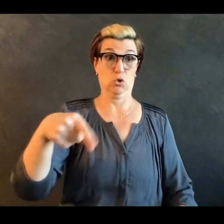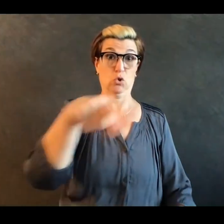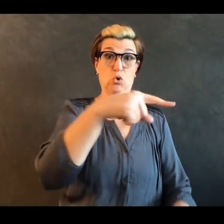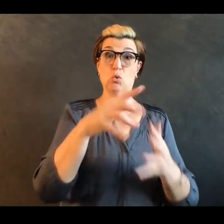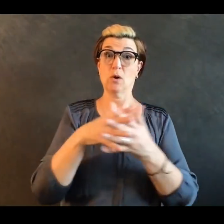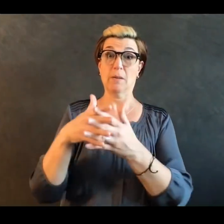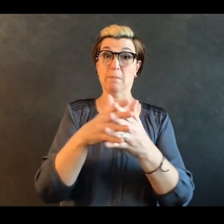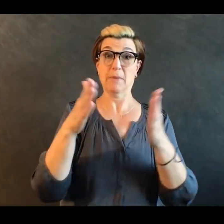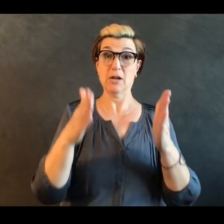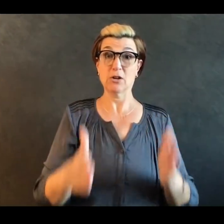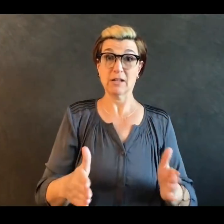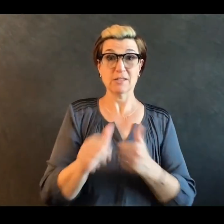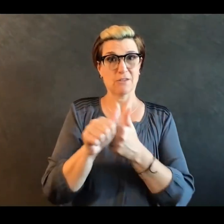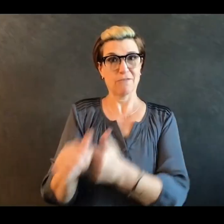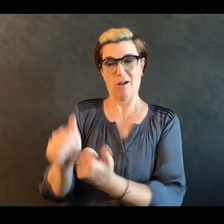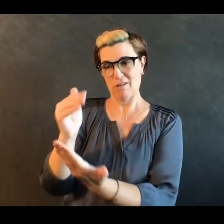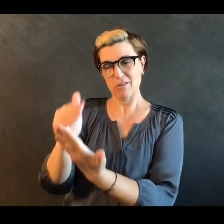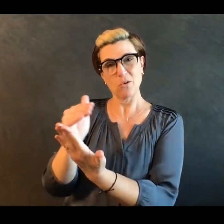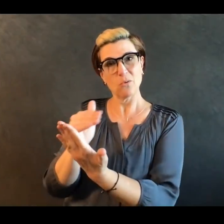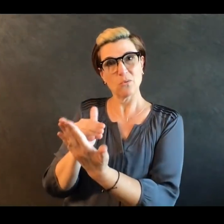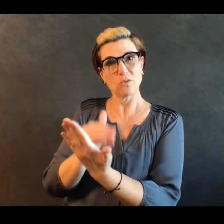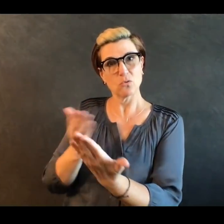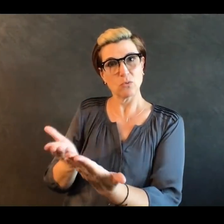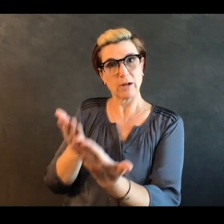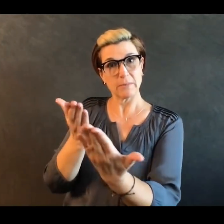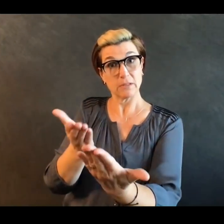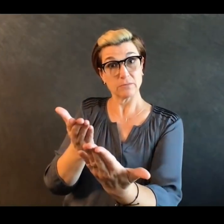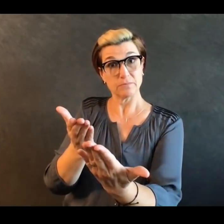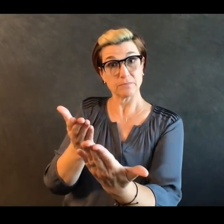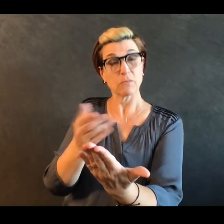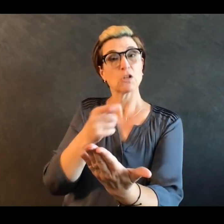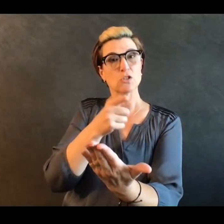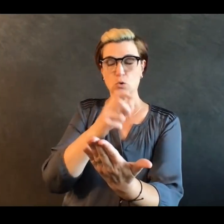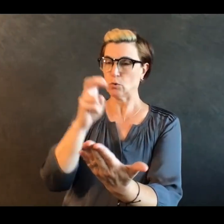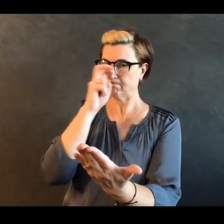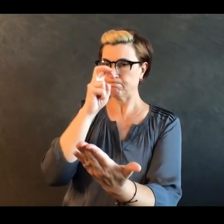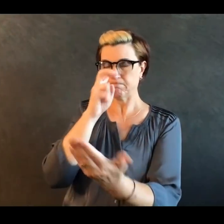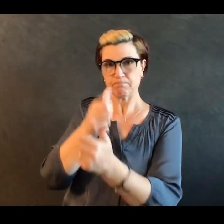guidelines because of their adherence to the direction of state and local